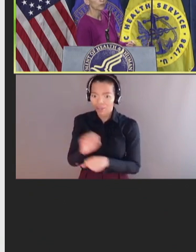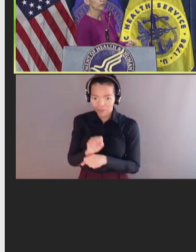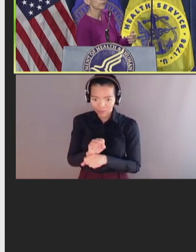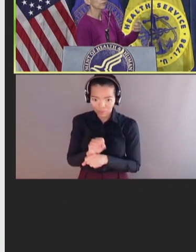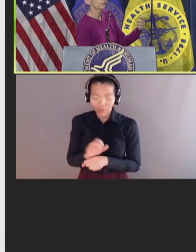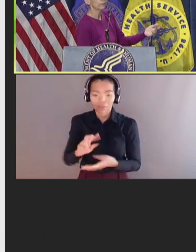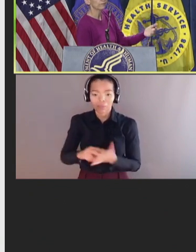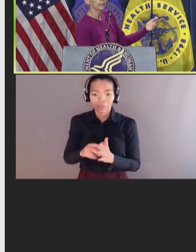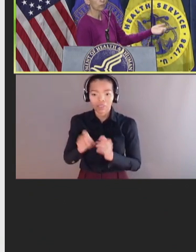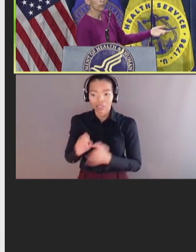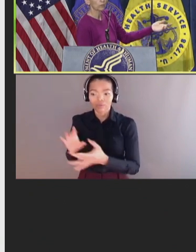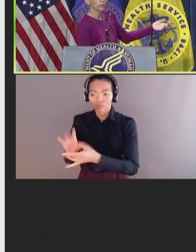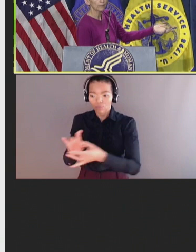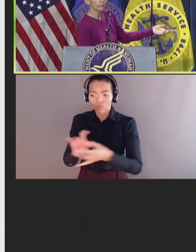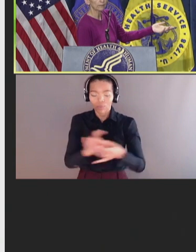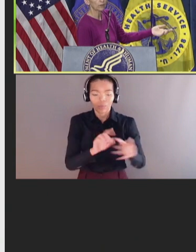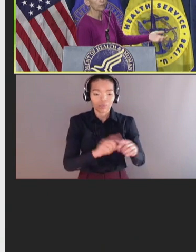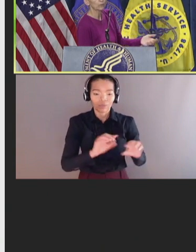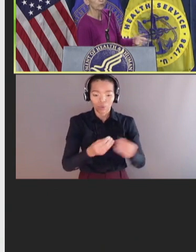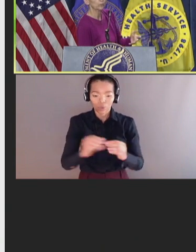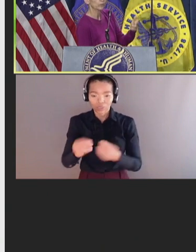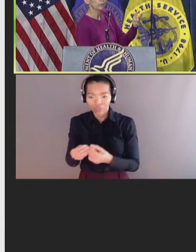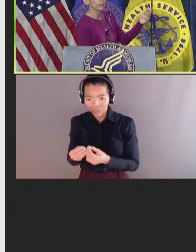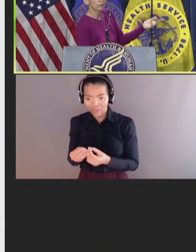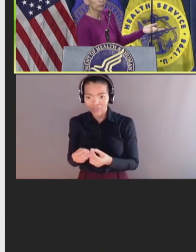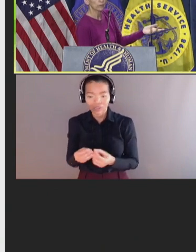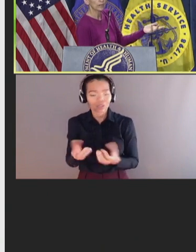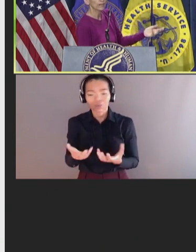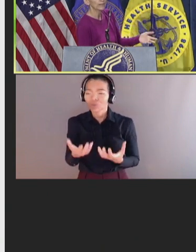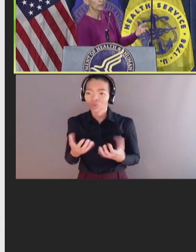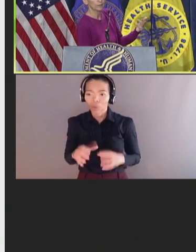let's not reinvent all the wheels and try to be super unique with our data. Let's build on